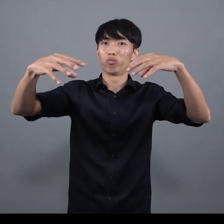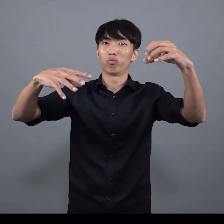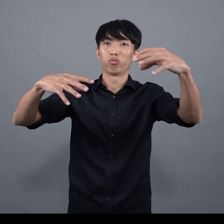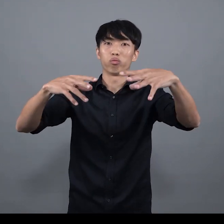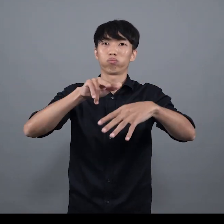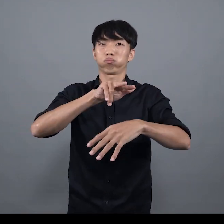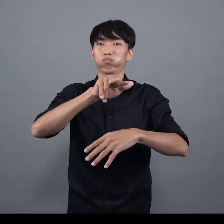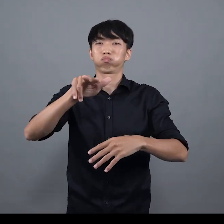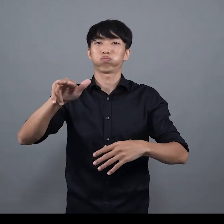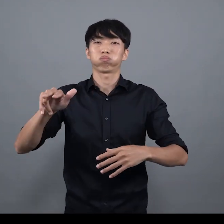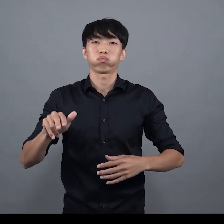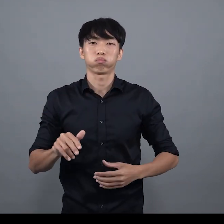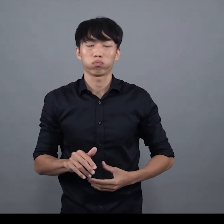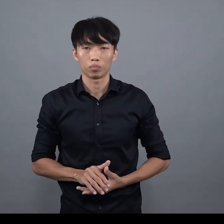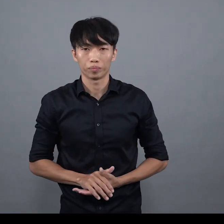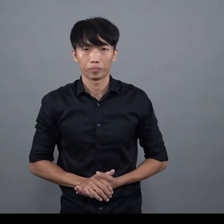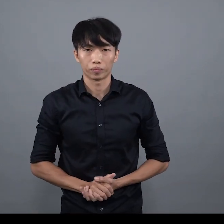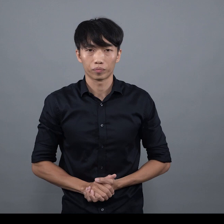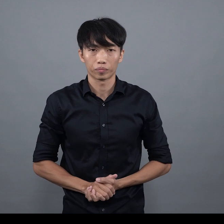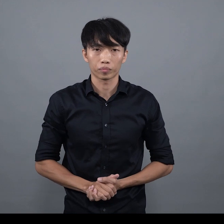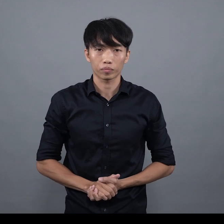Kuramata was trying to contrast the darkness with the light